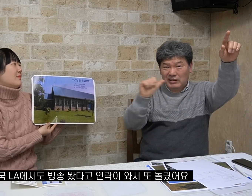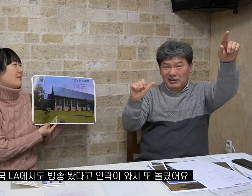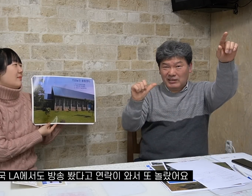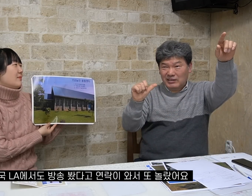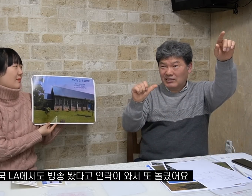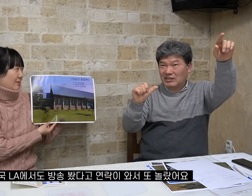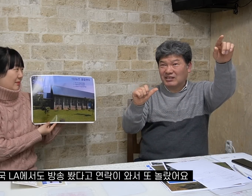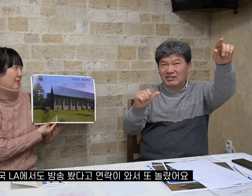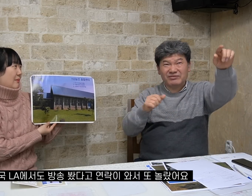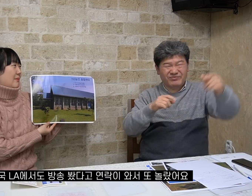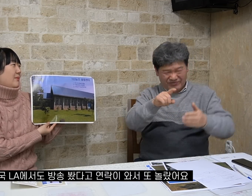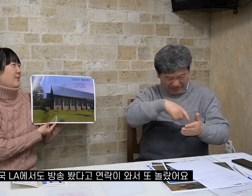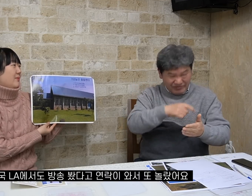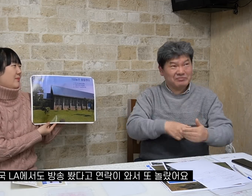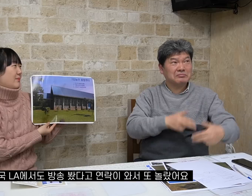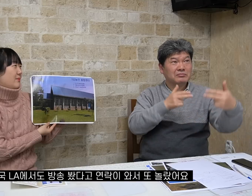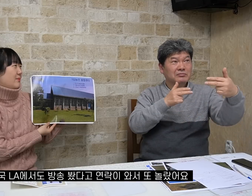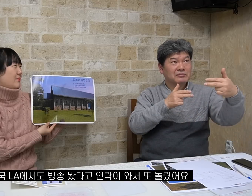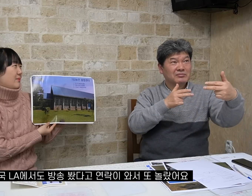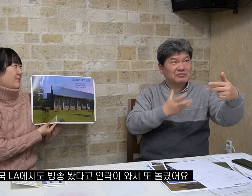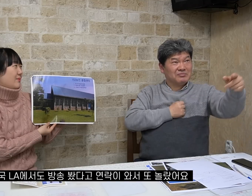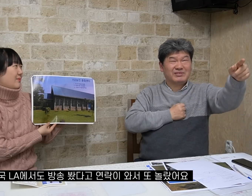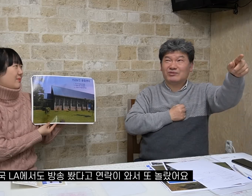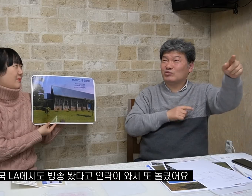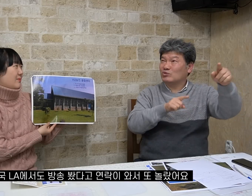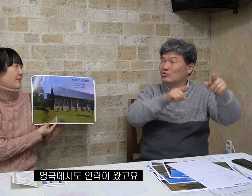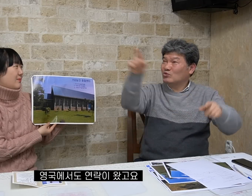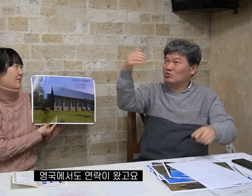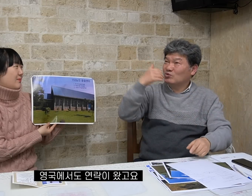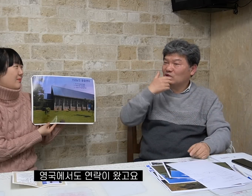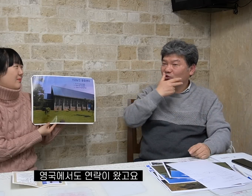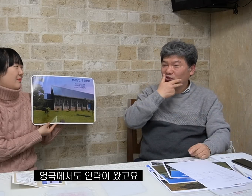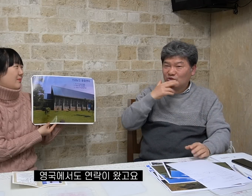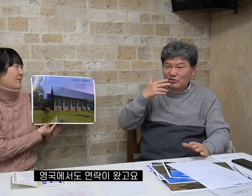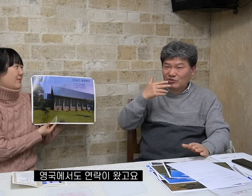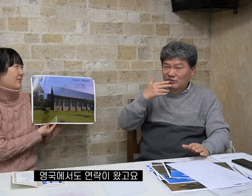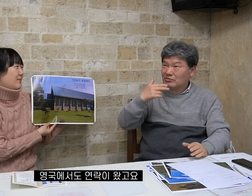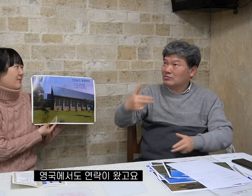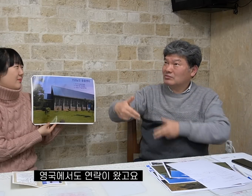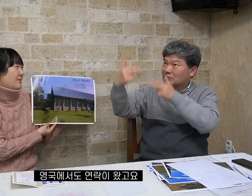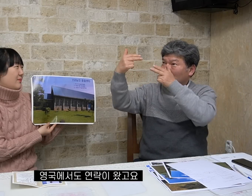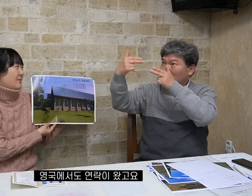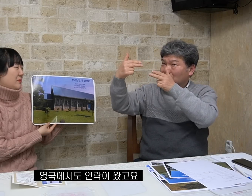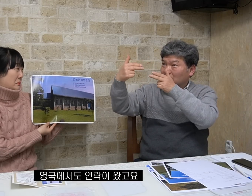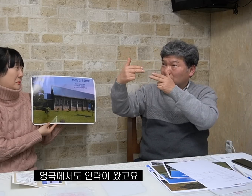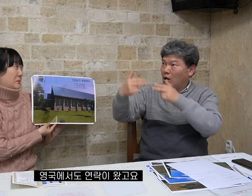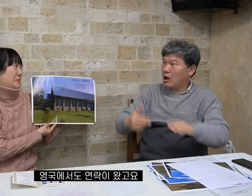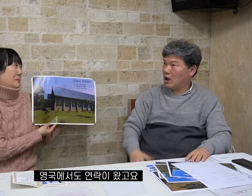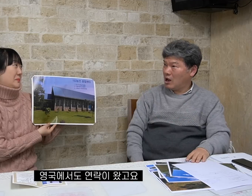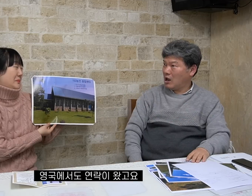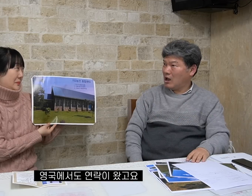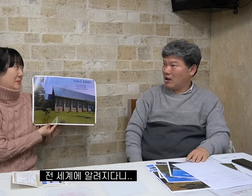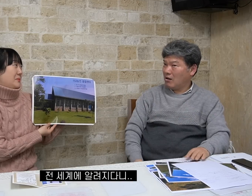I got a call saying that I had seen the show in LA, USA, and I was surprised again. I also got a call from the UK.